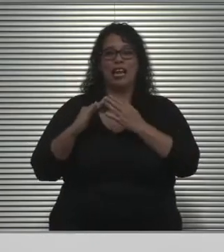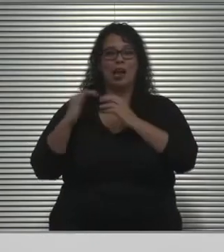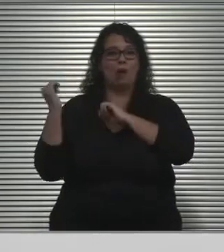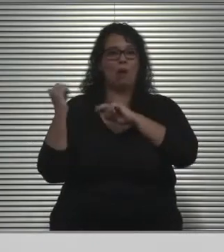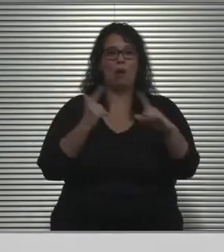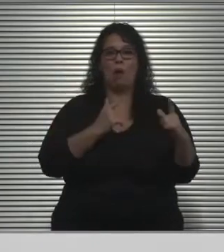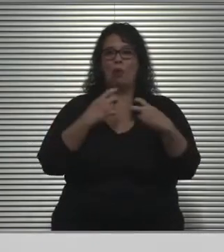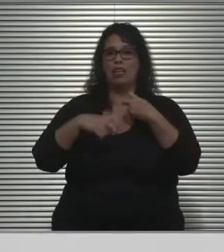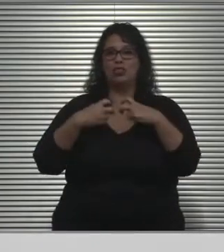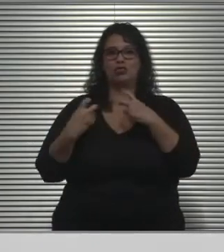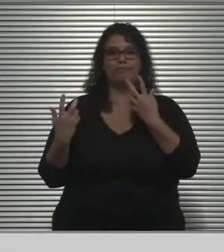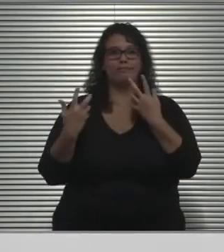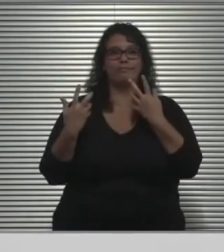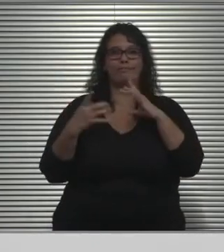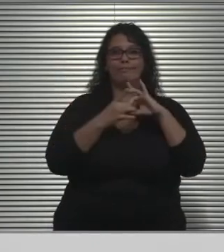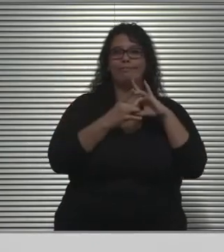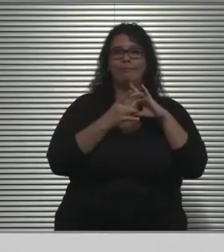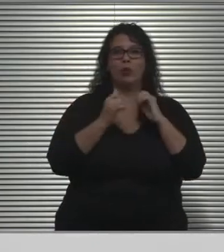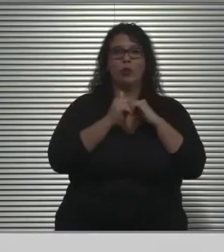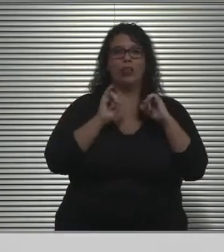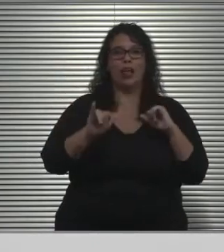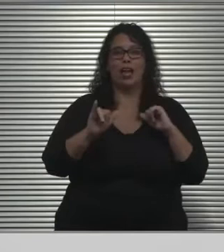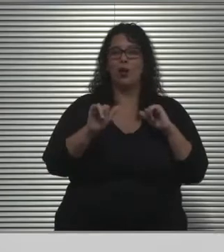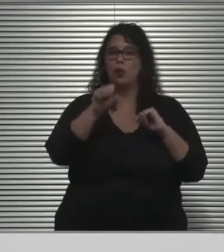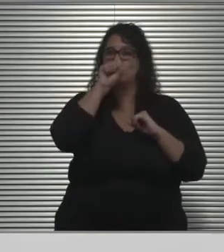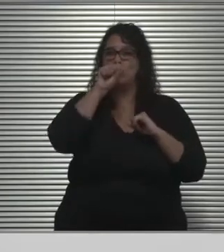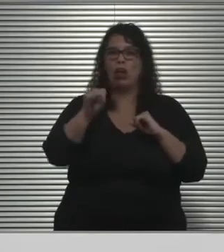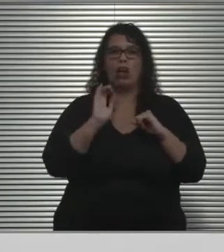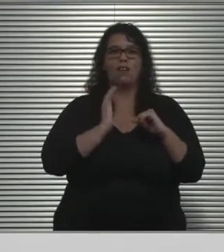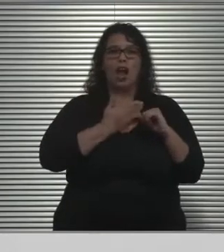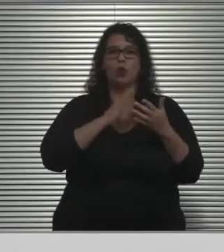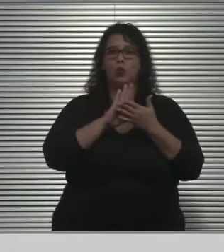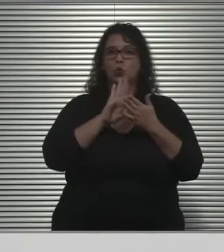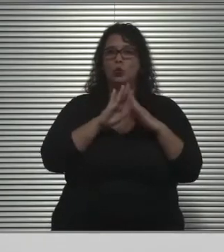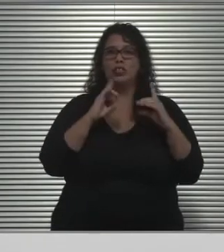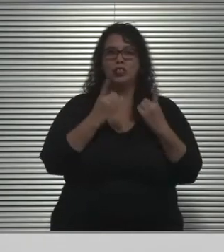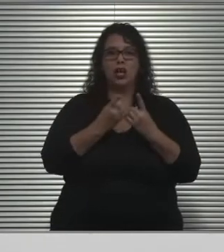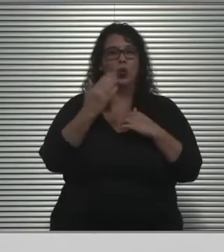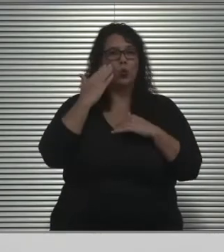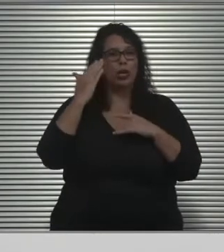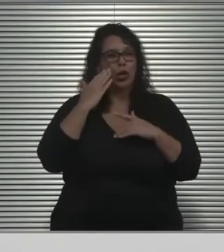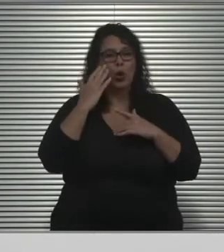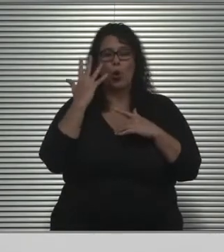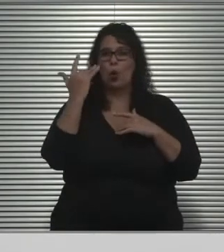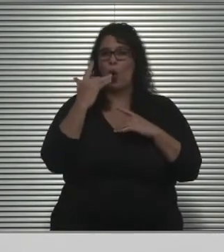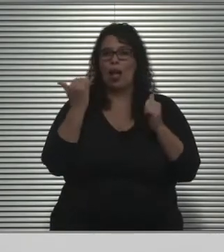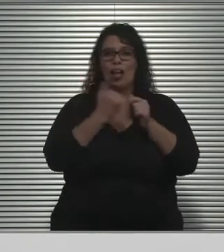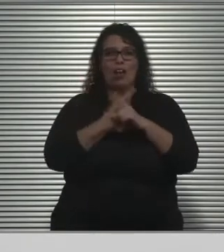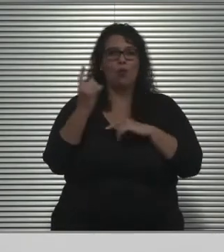We love our school system, and so you know why we're working tirelessly on behalf of students.